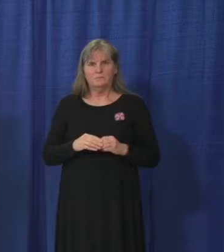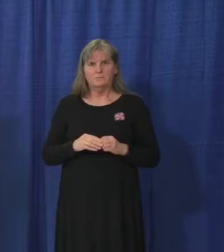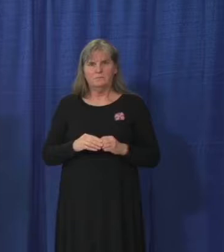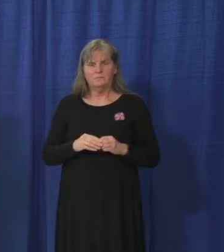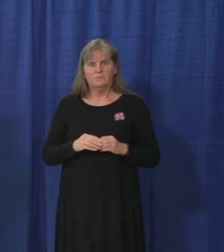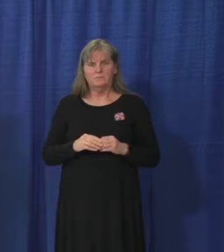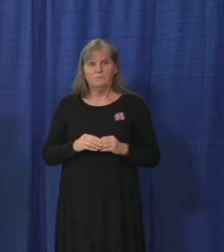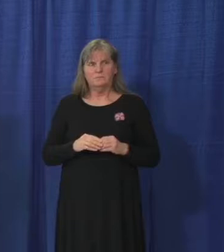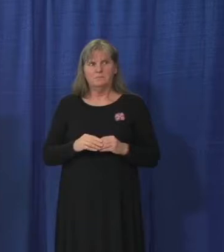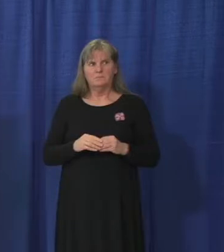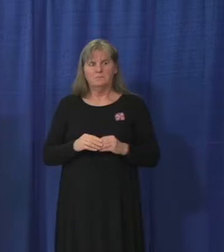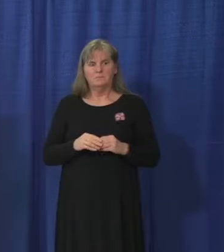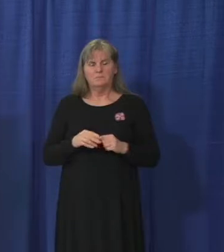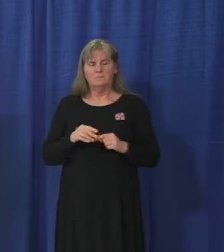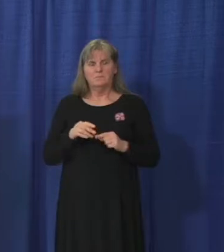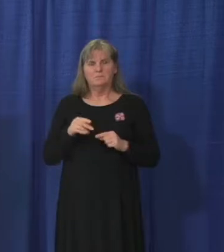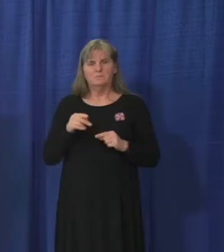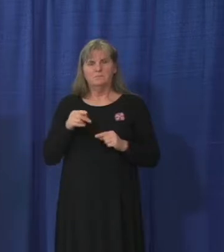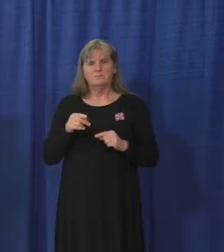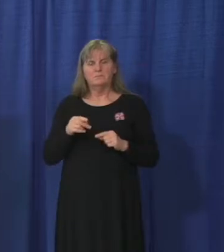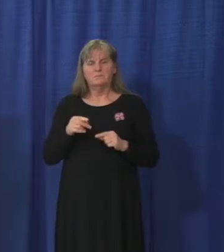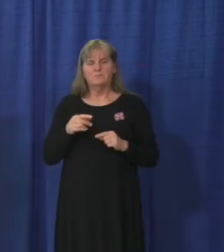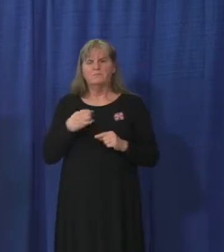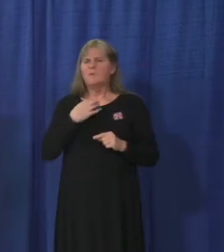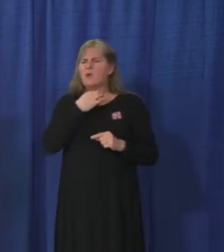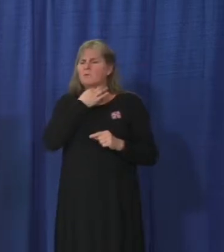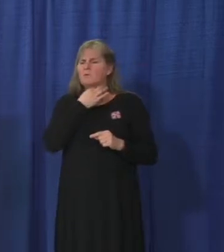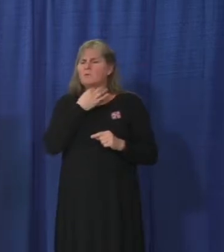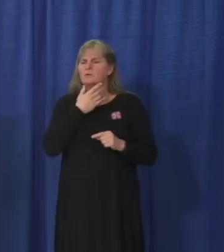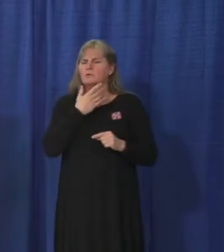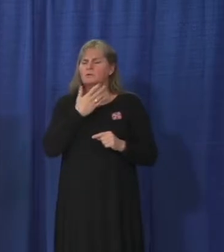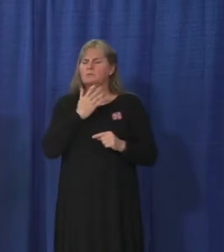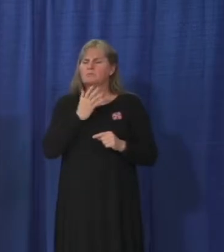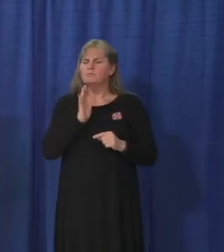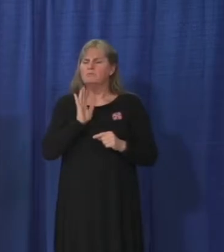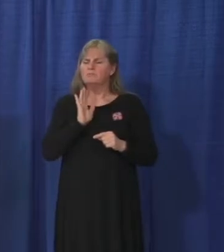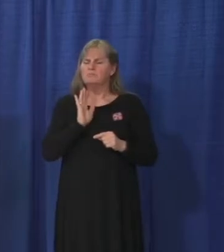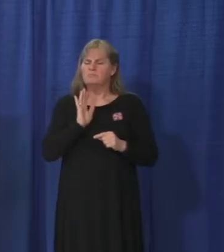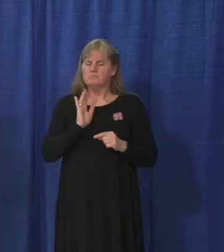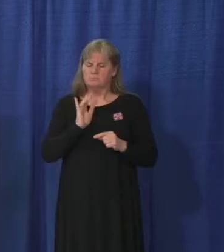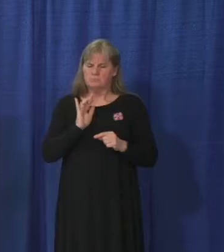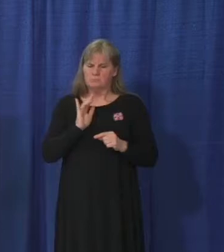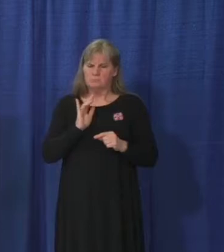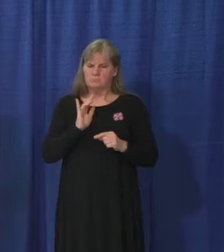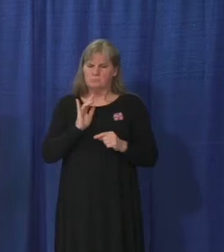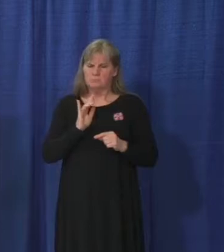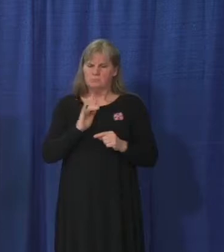Is this to someone up, given that you're presenting this plan